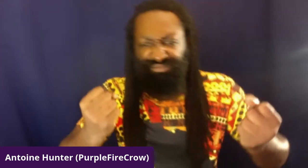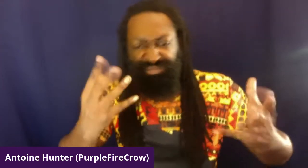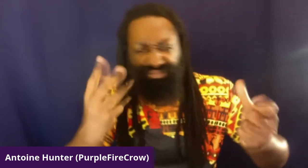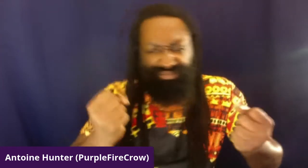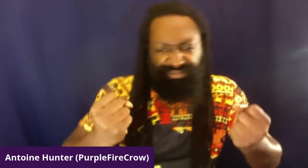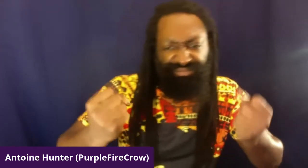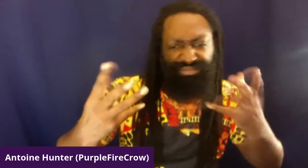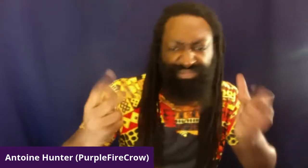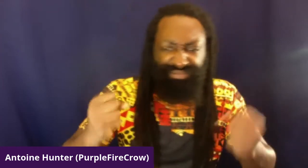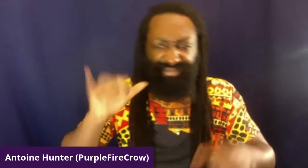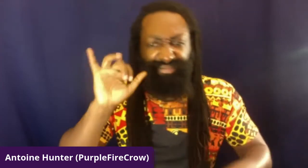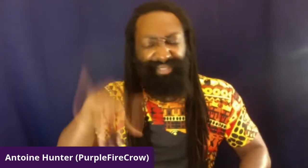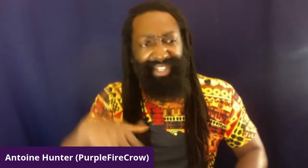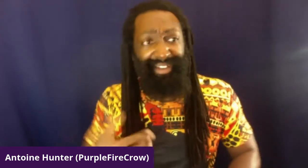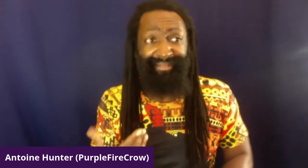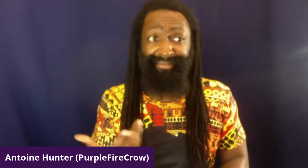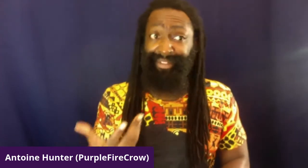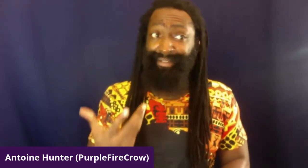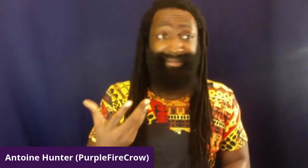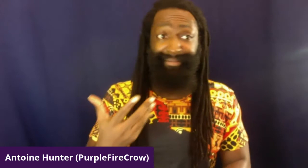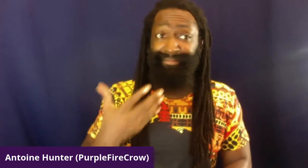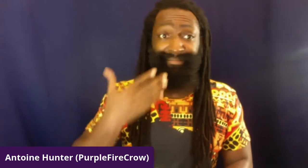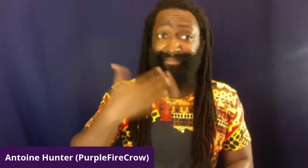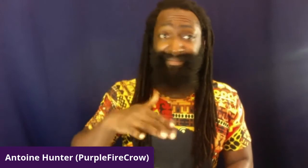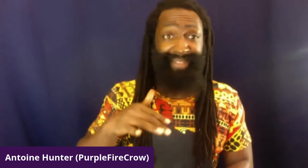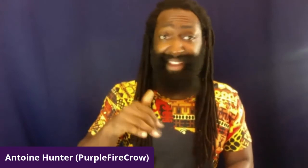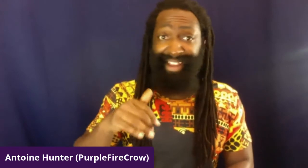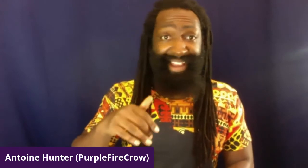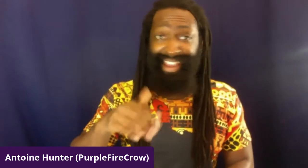to sign, sign music and sign rap.